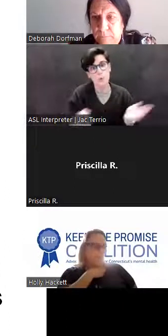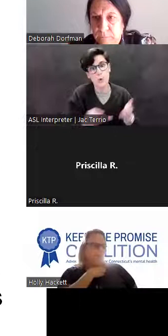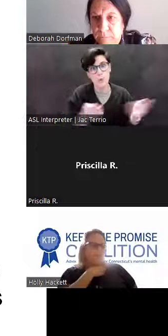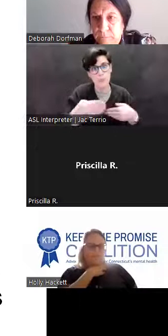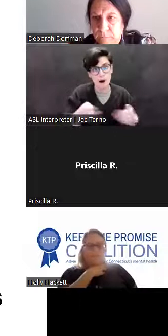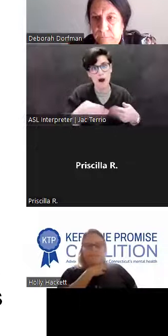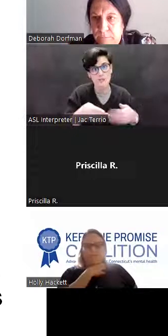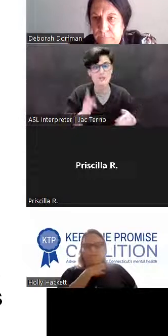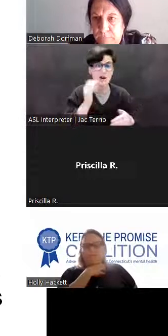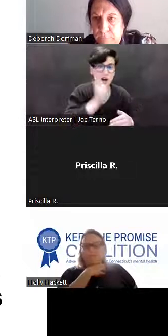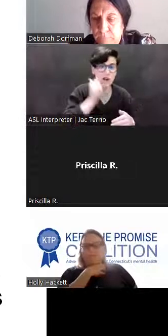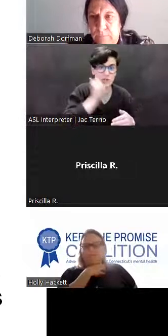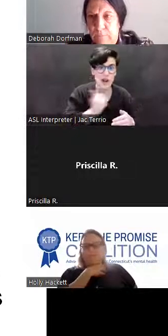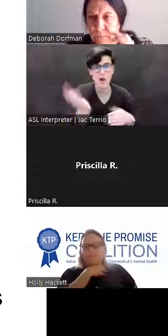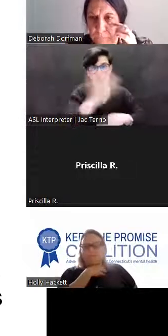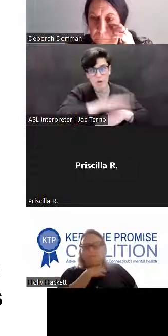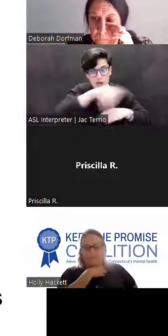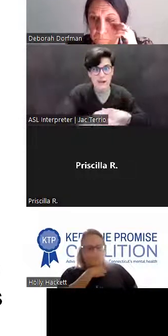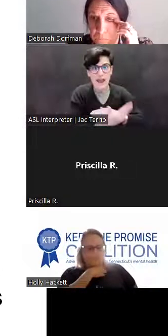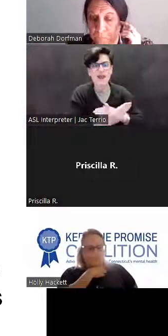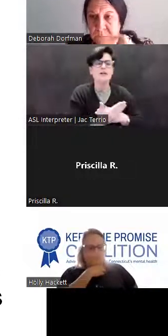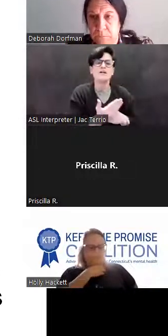going to be qualified for the 15:17:15 job, because you're not able to perform